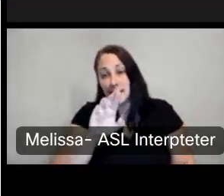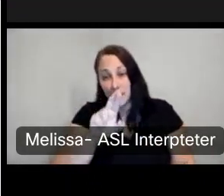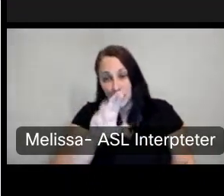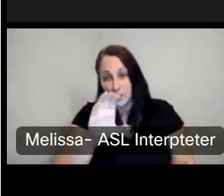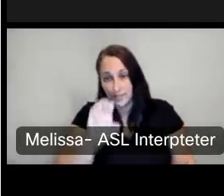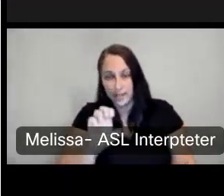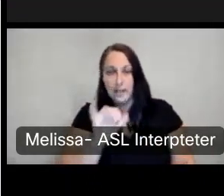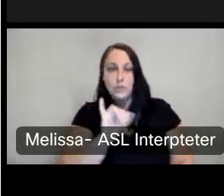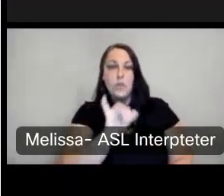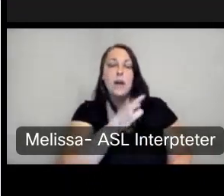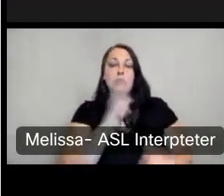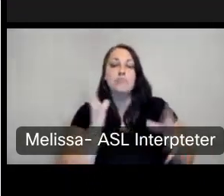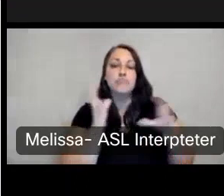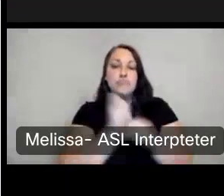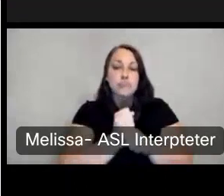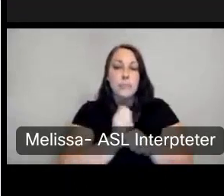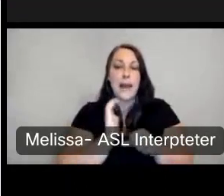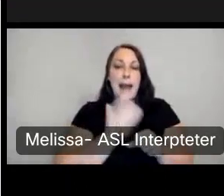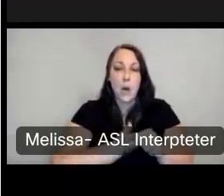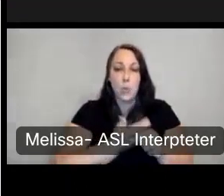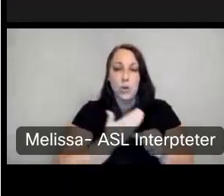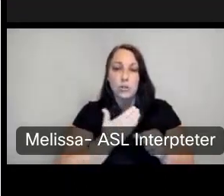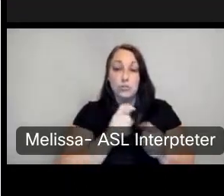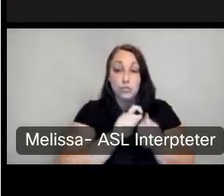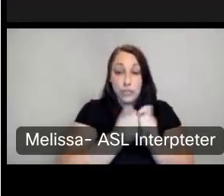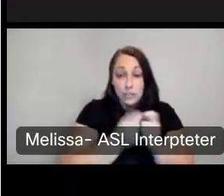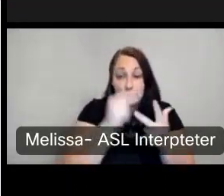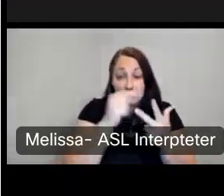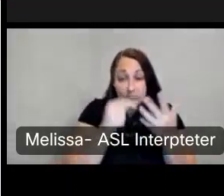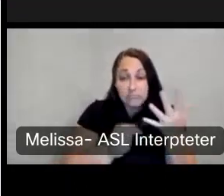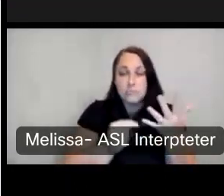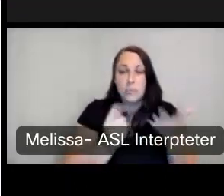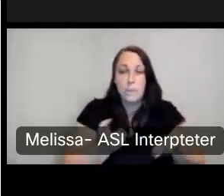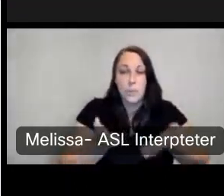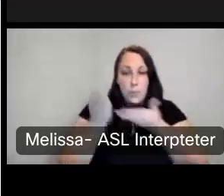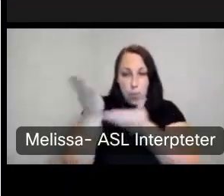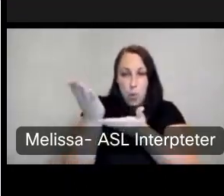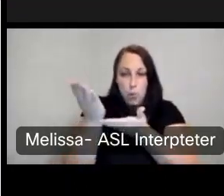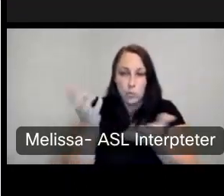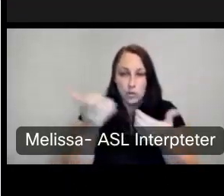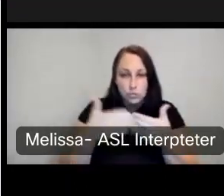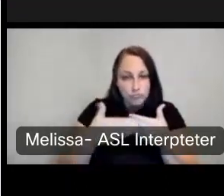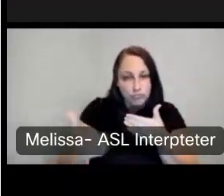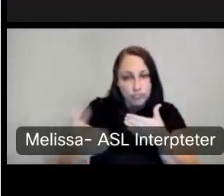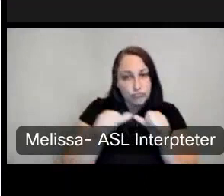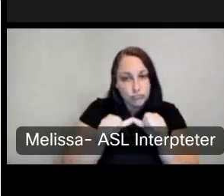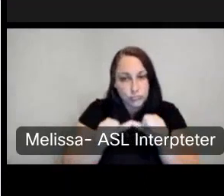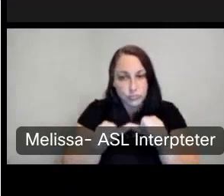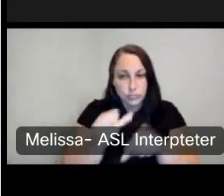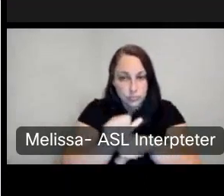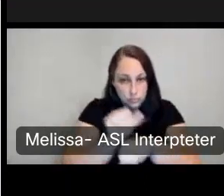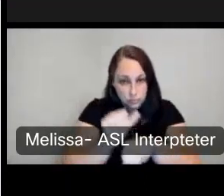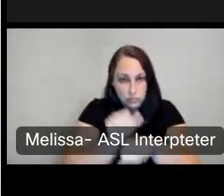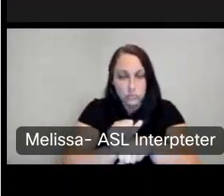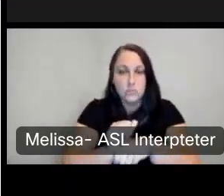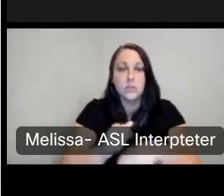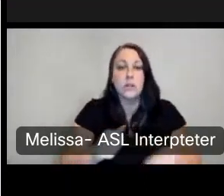service changes that we would like to move forward with in 2023 the transit development plan for 2020